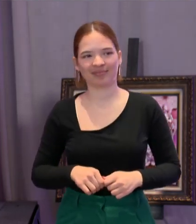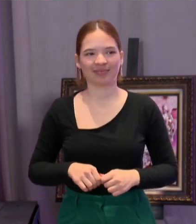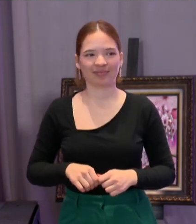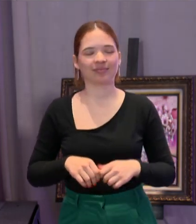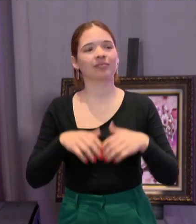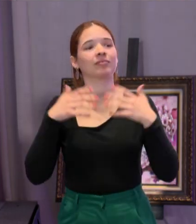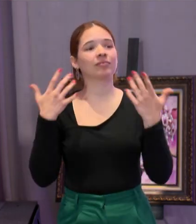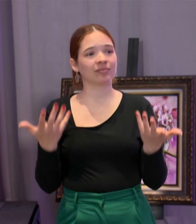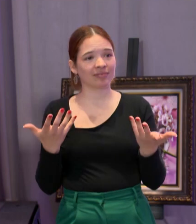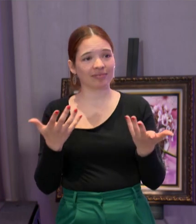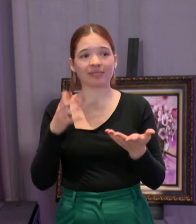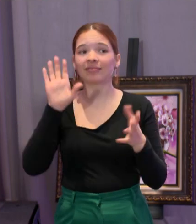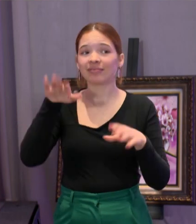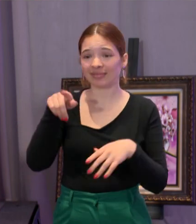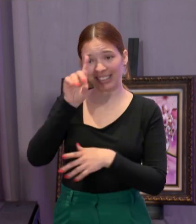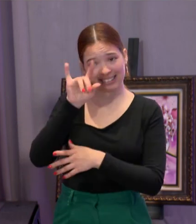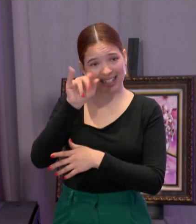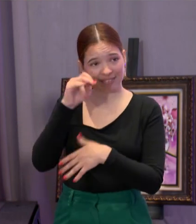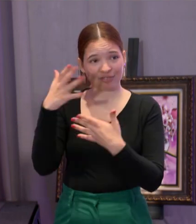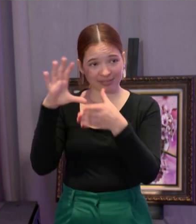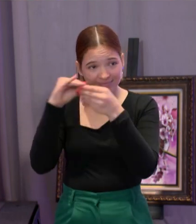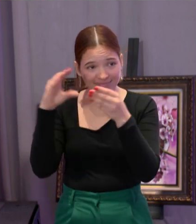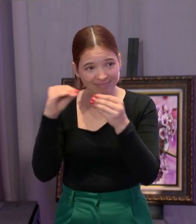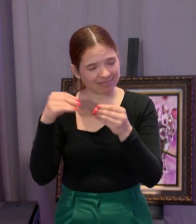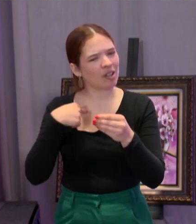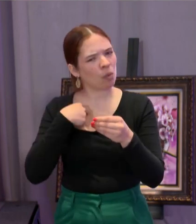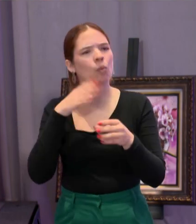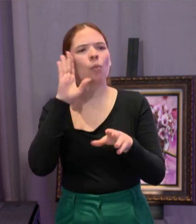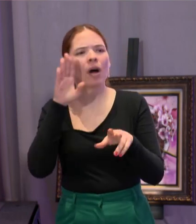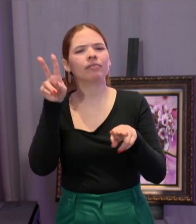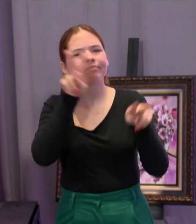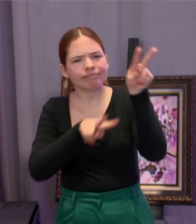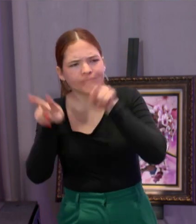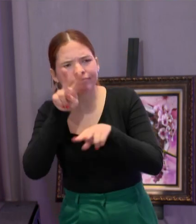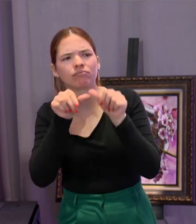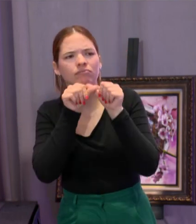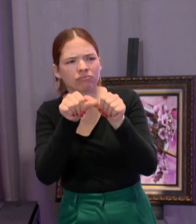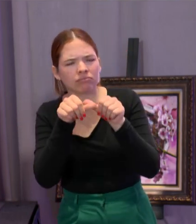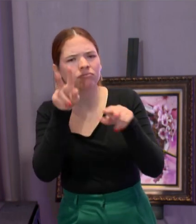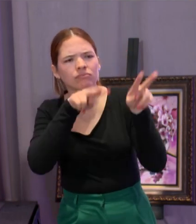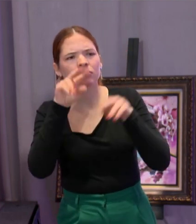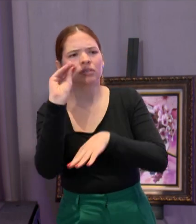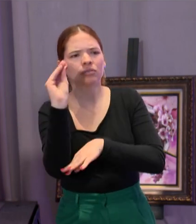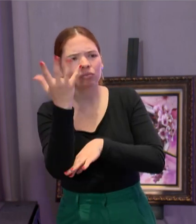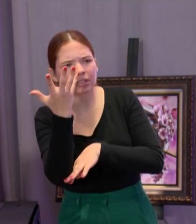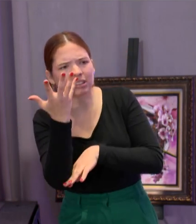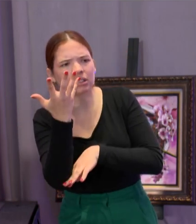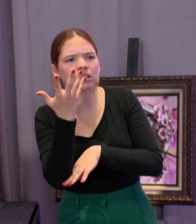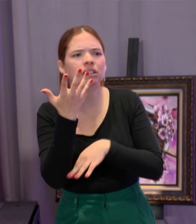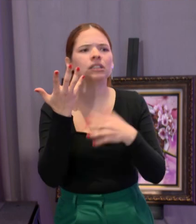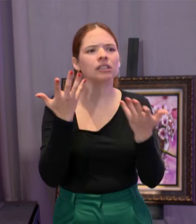AS DIANA SAID, WE WILL CONTINUE TO MONITOR THE TREES FOR DEVELOPMENT AND REPORT IF THAT CHANGES AT ALL.